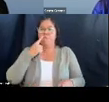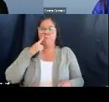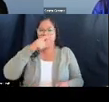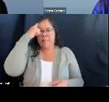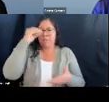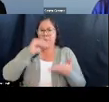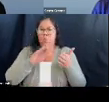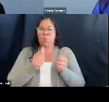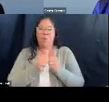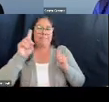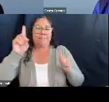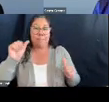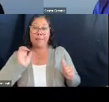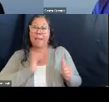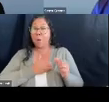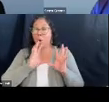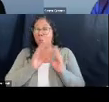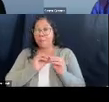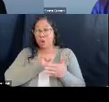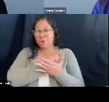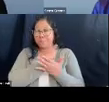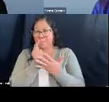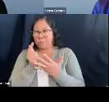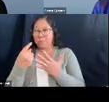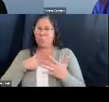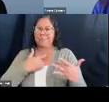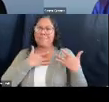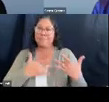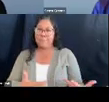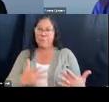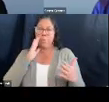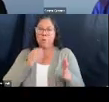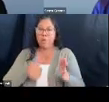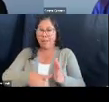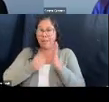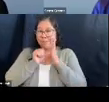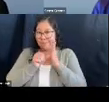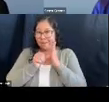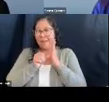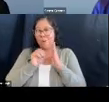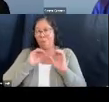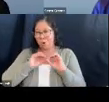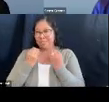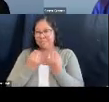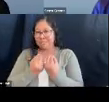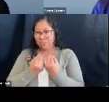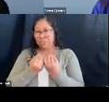So in our in our webinar series, we typically will highlight an organization resource,